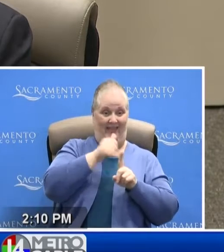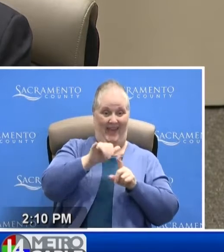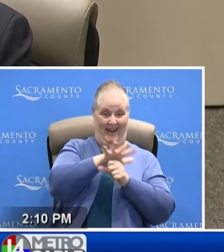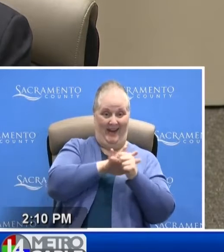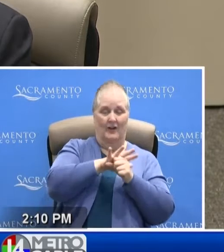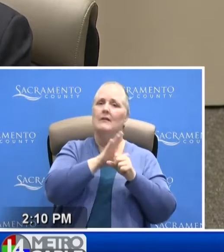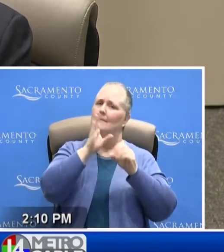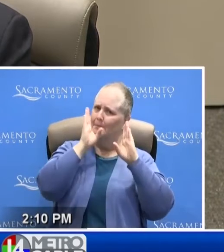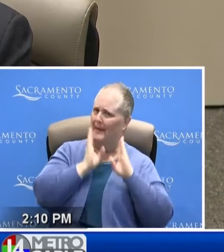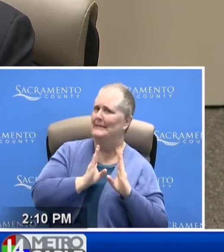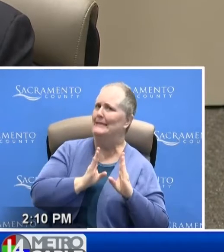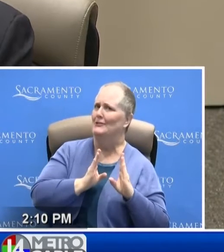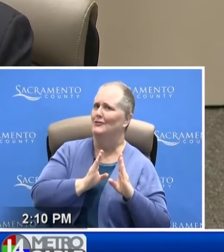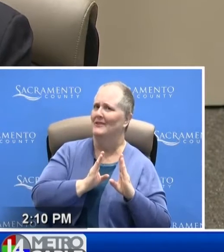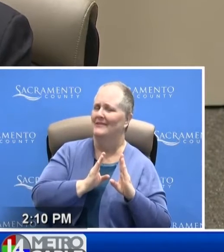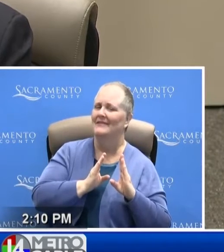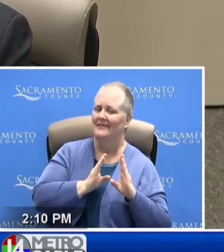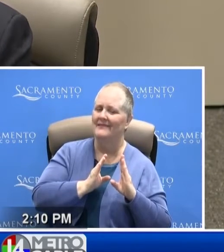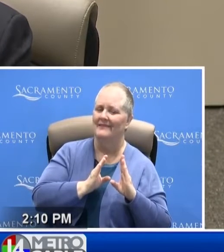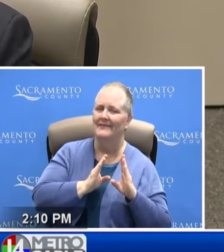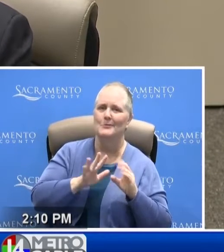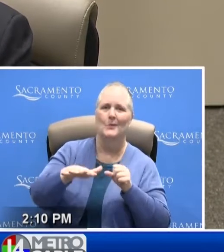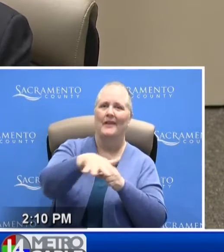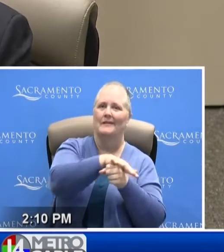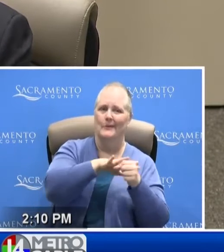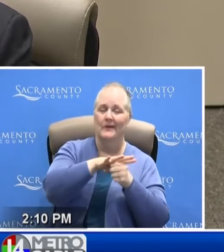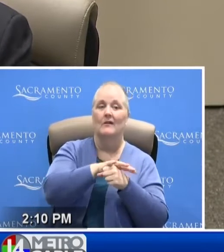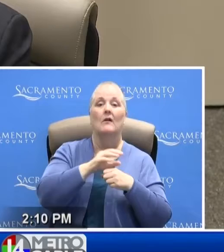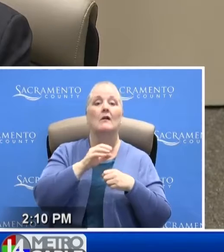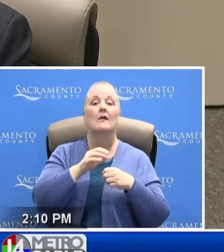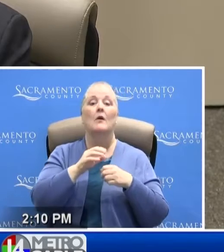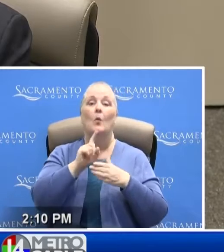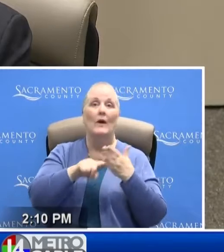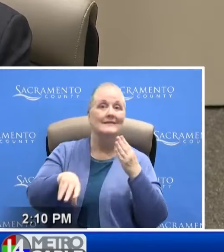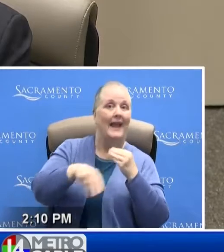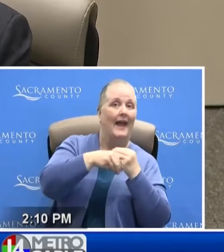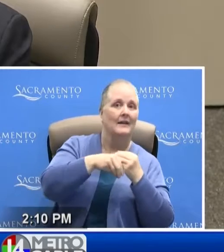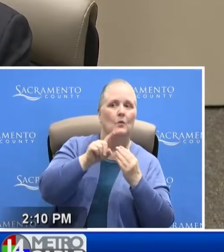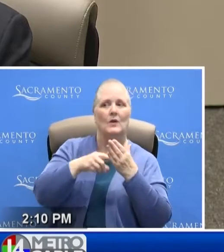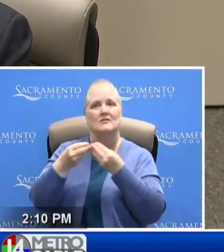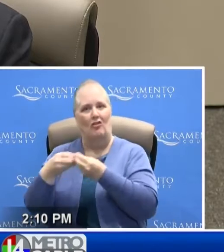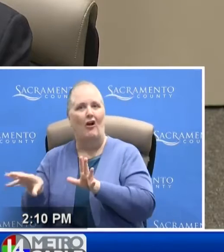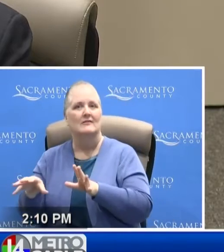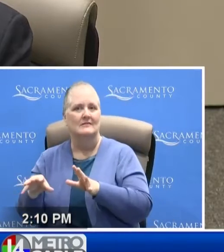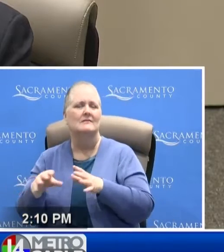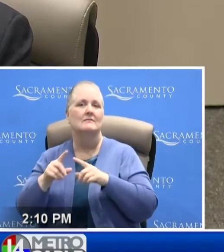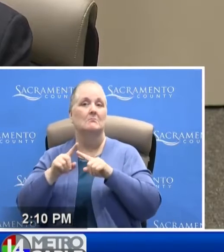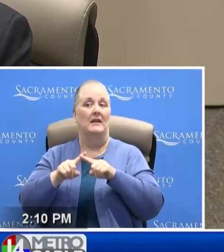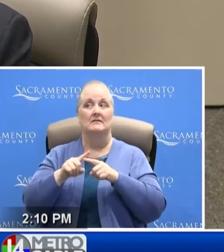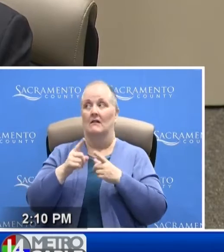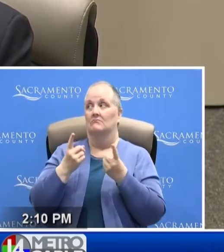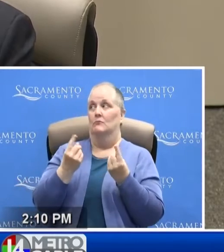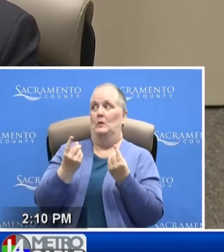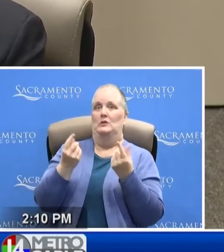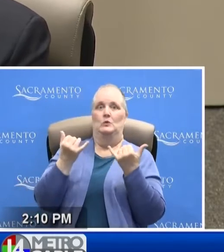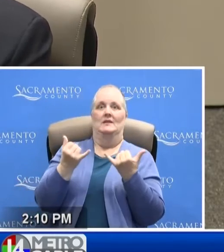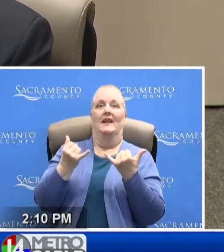attention to the new territory or the loss of territory, even based on what we do today. So thank you.